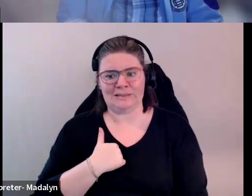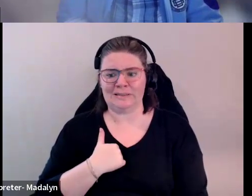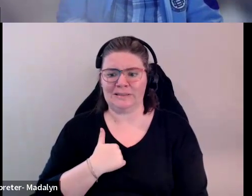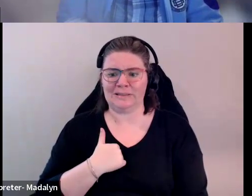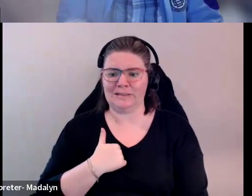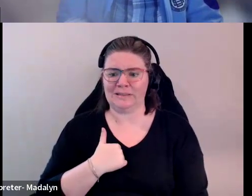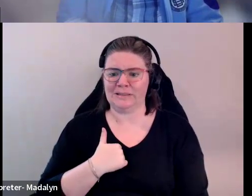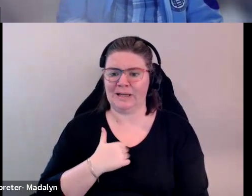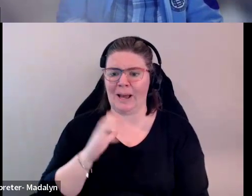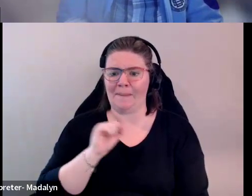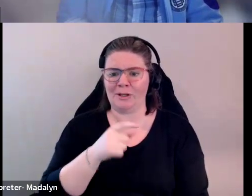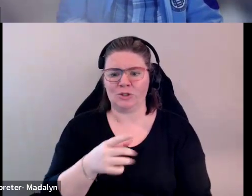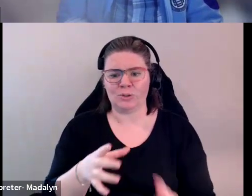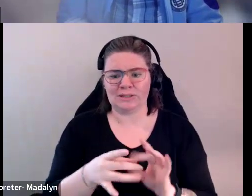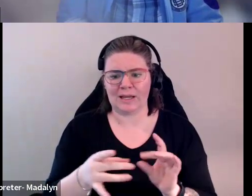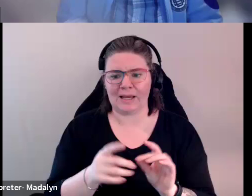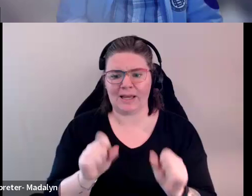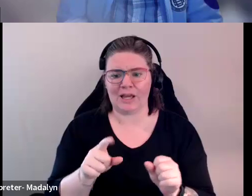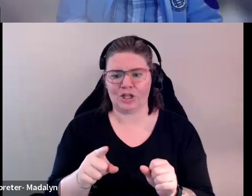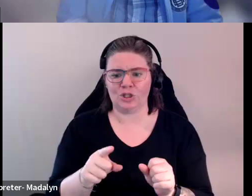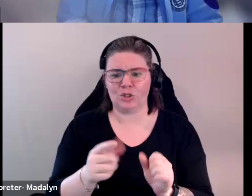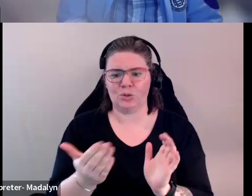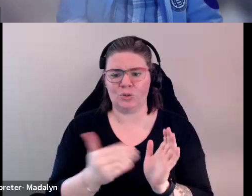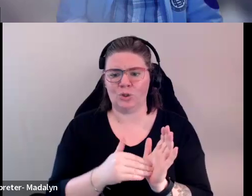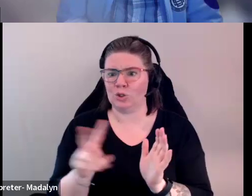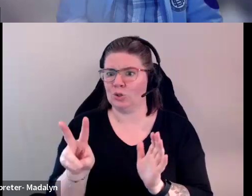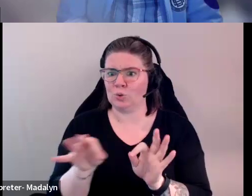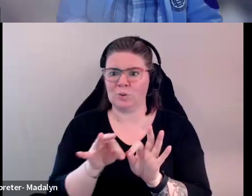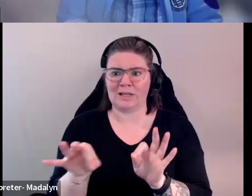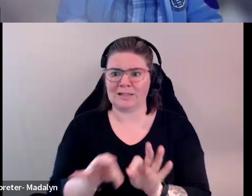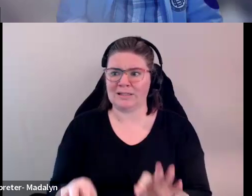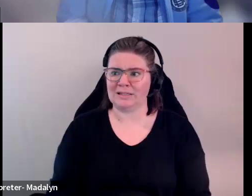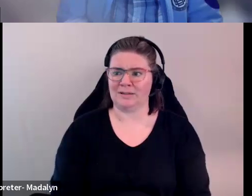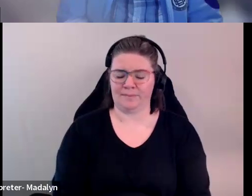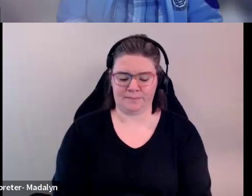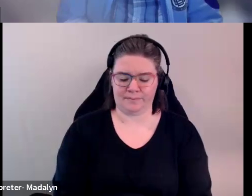Tom Olin: What you're saying. Can you? Wrap? Can you do it in 2 sentences, what we were just talking about.